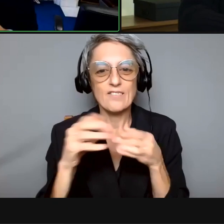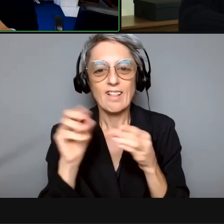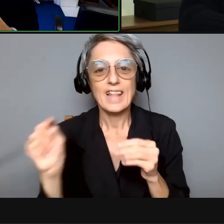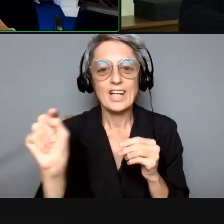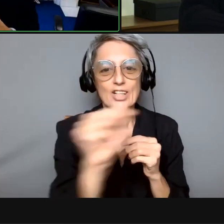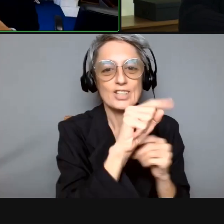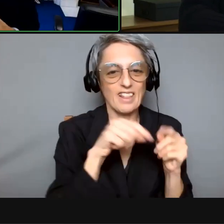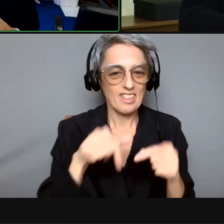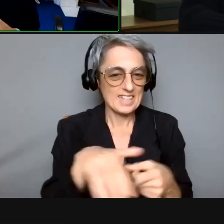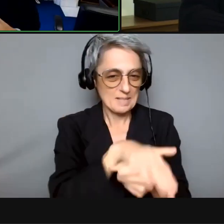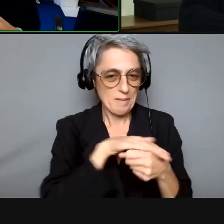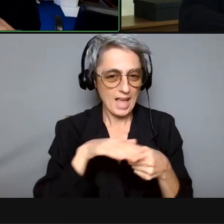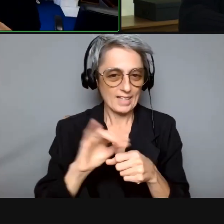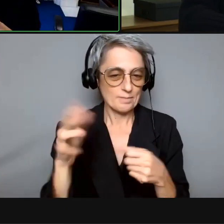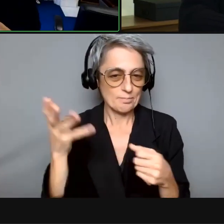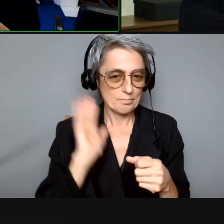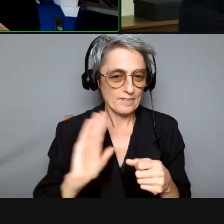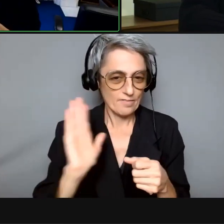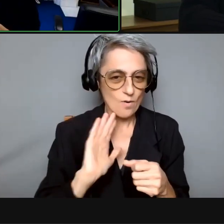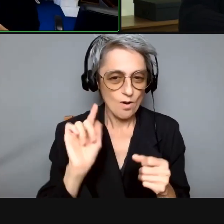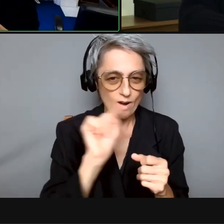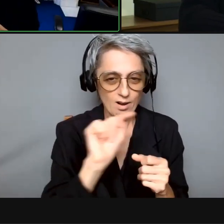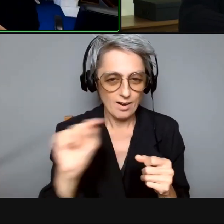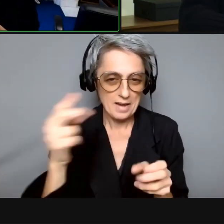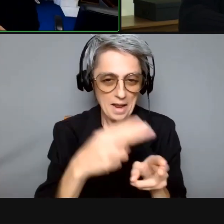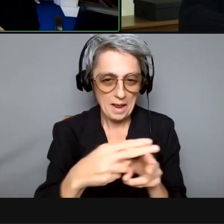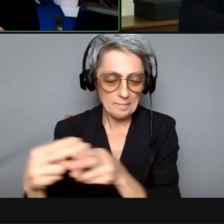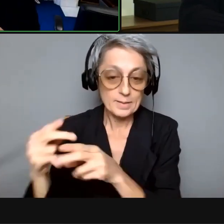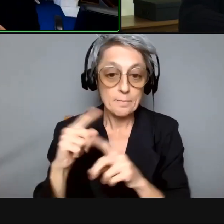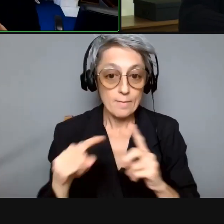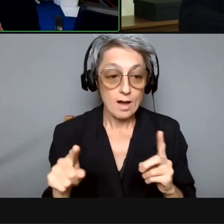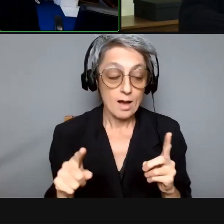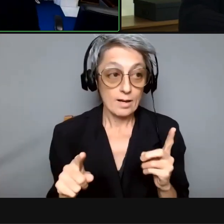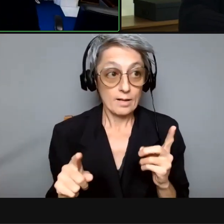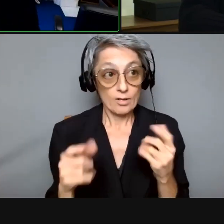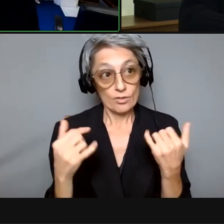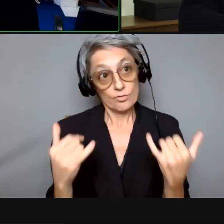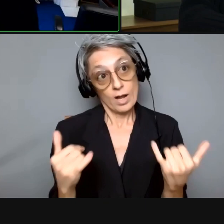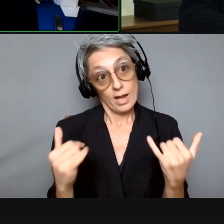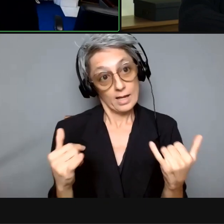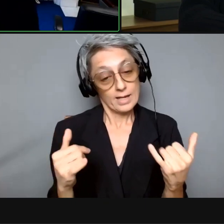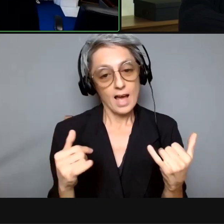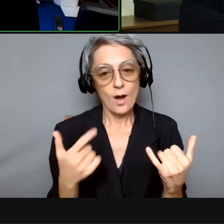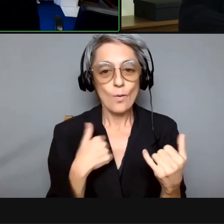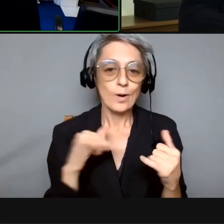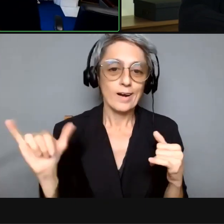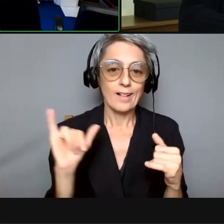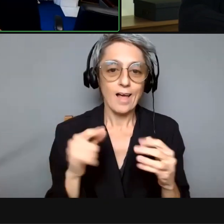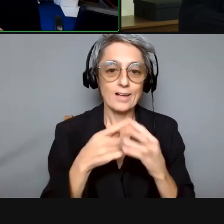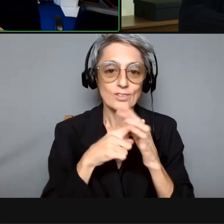but we are in many ways restarting the engine at the beginning of this administration